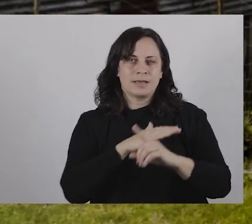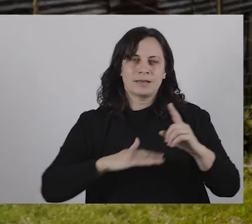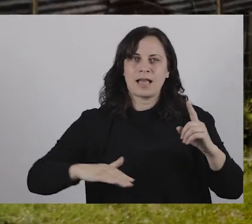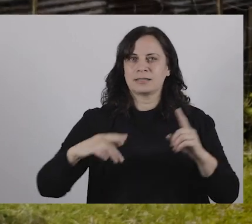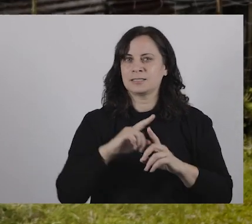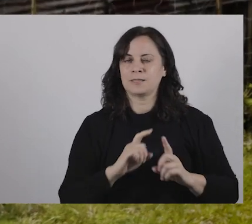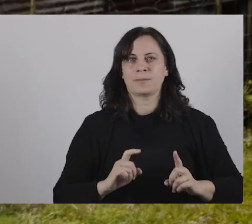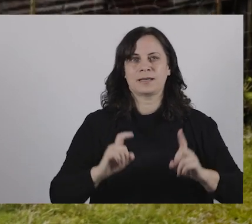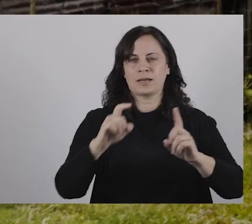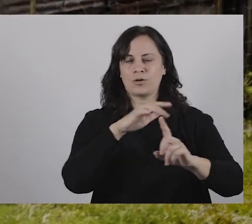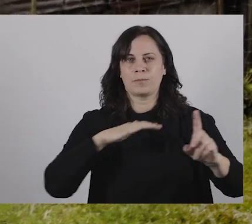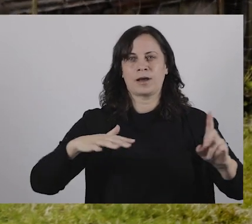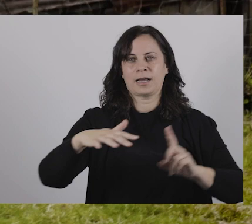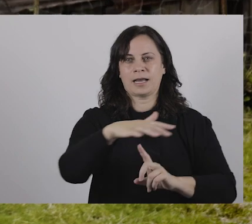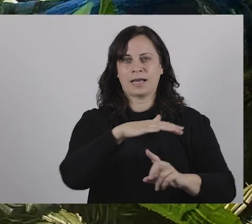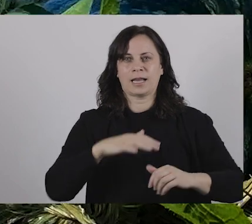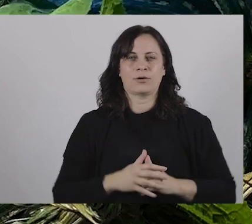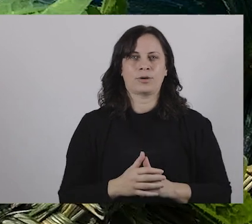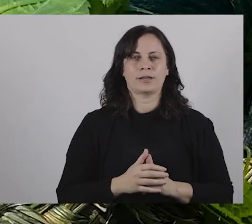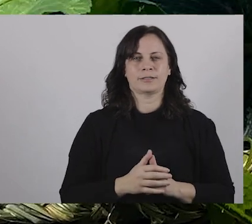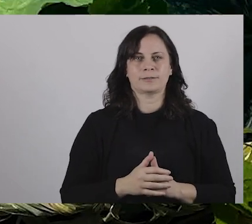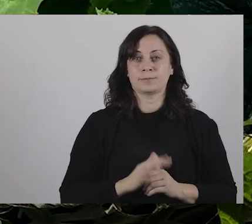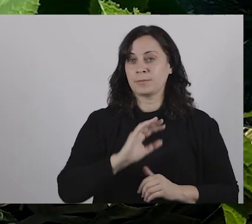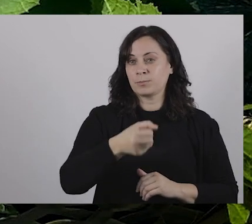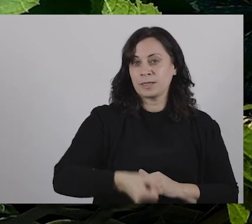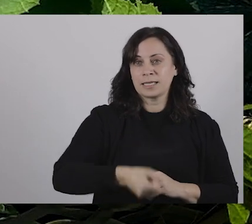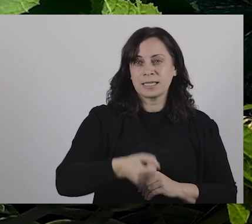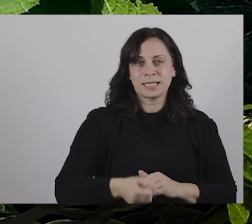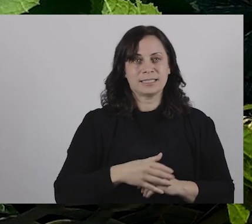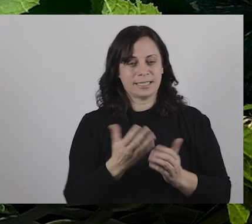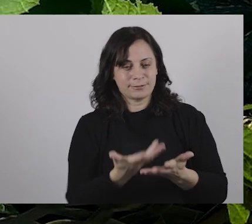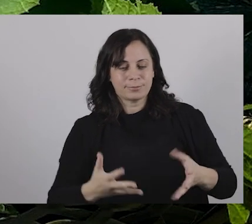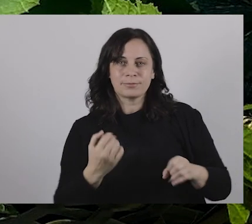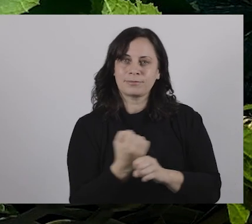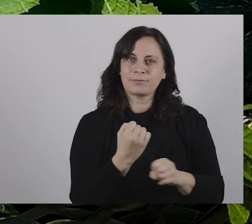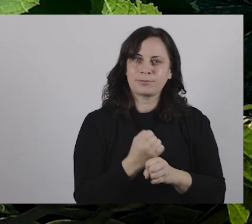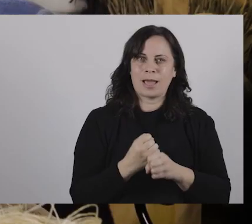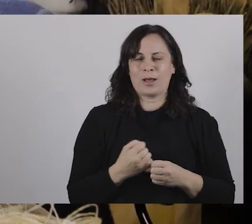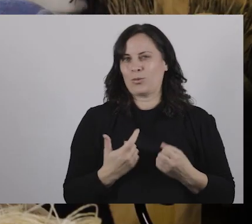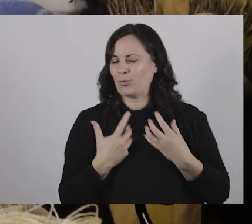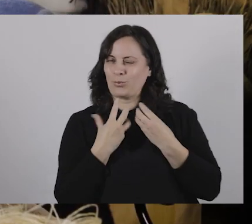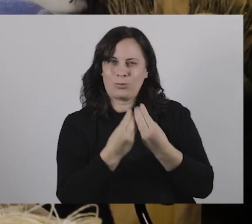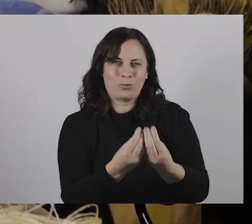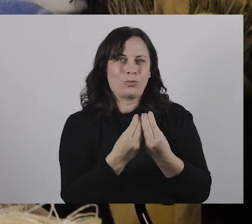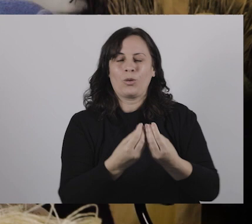Ko Ngāti Pikiao te iwi. The kete kai is my most... prized weaving